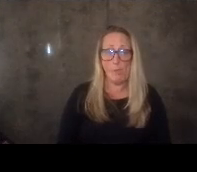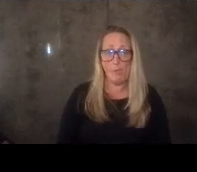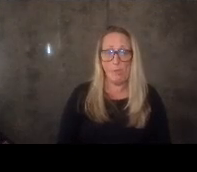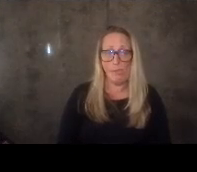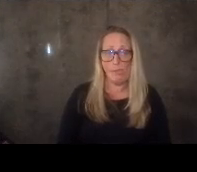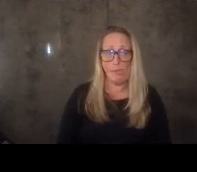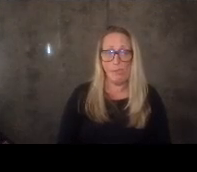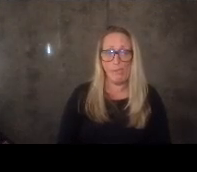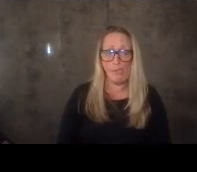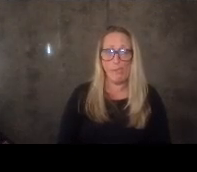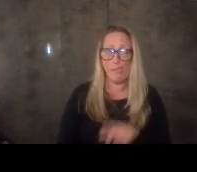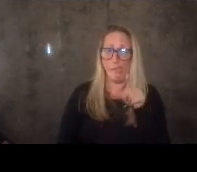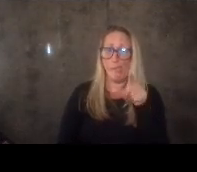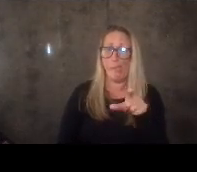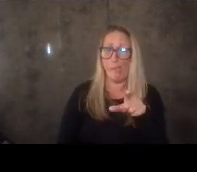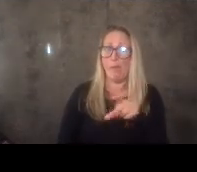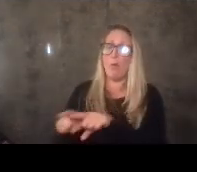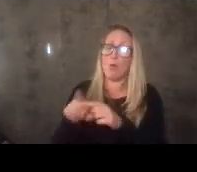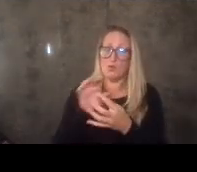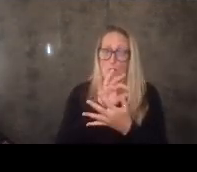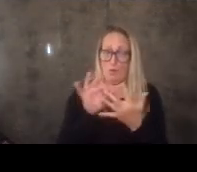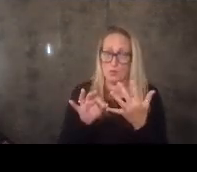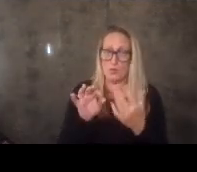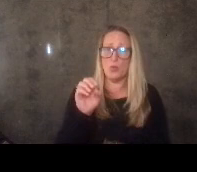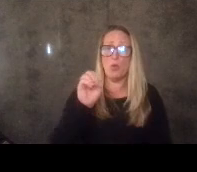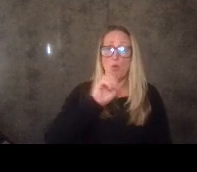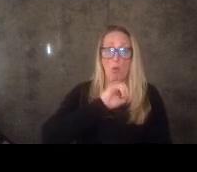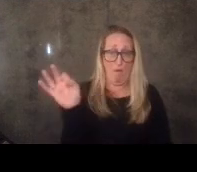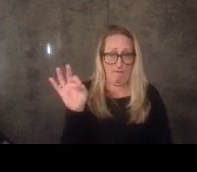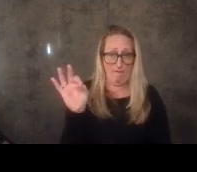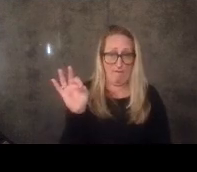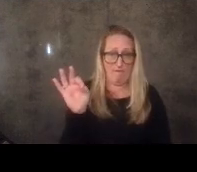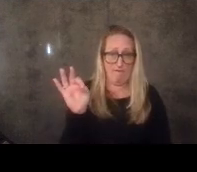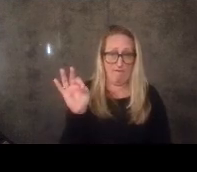We also have the option to turn off incoming video, so if your